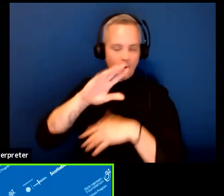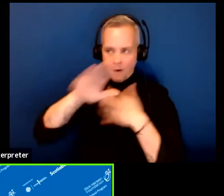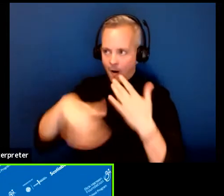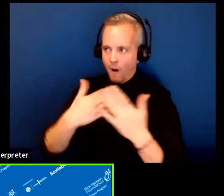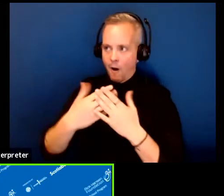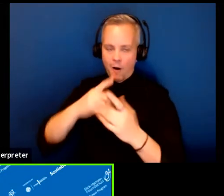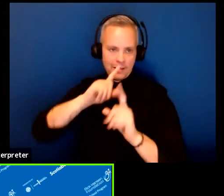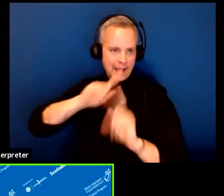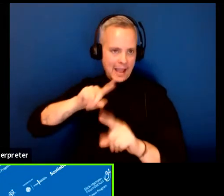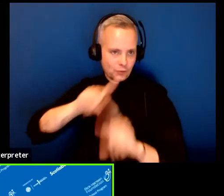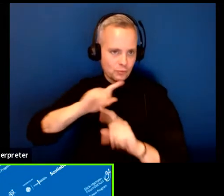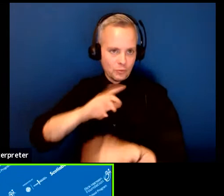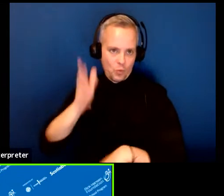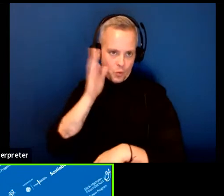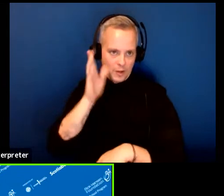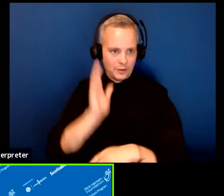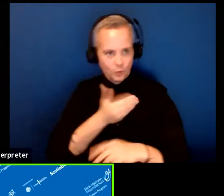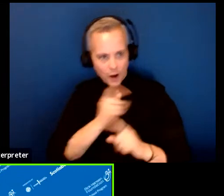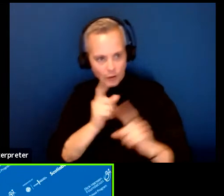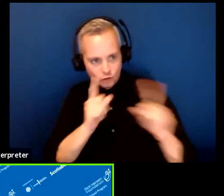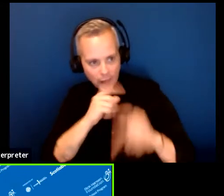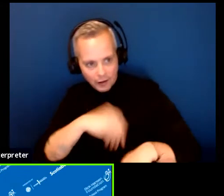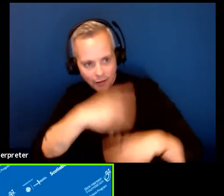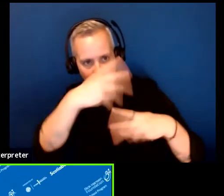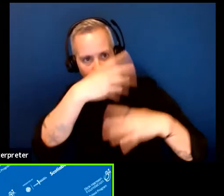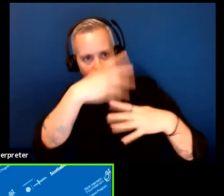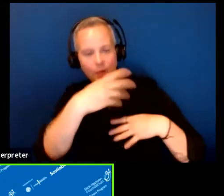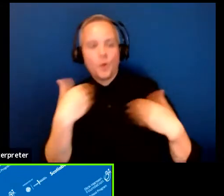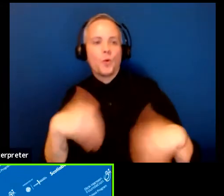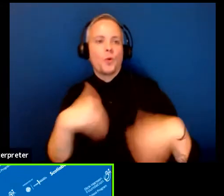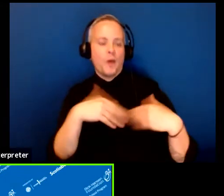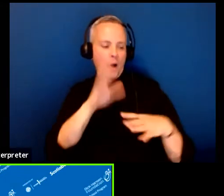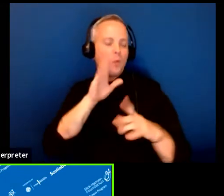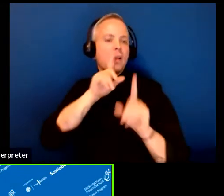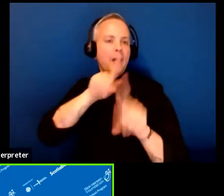QUESTIONS IN OUR CHAT AND PICKING UP ANYTHING WE MISSED.